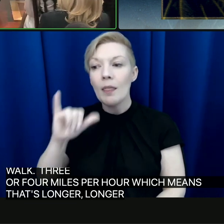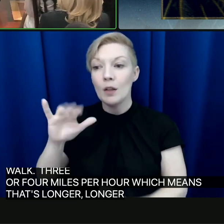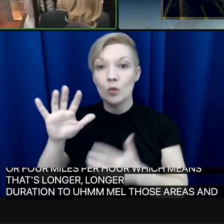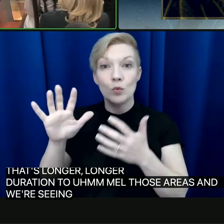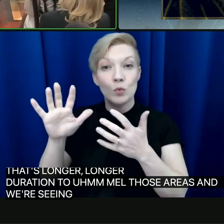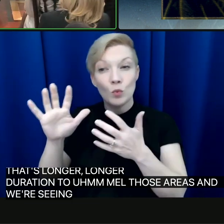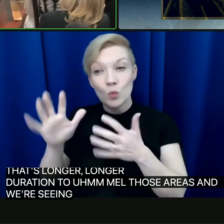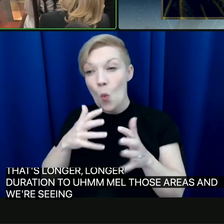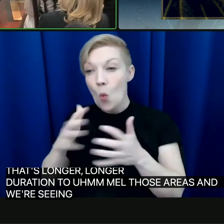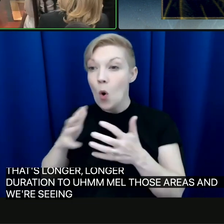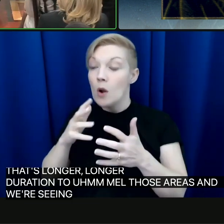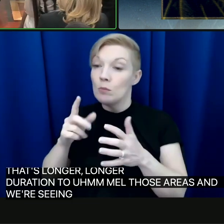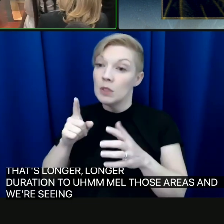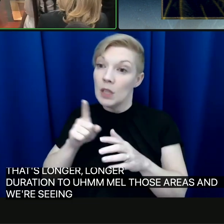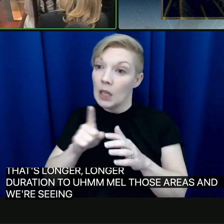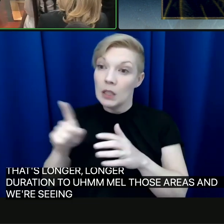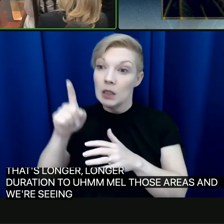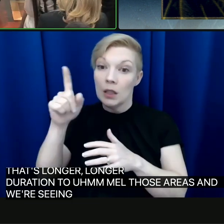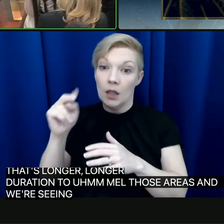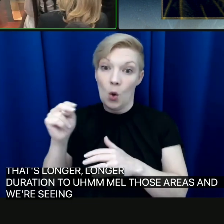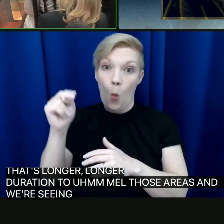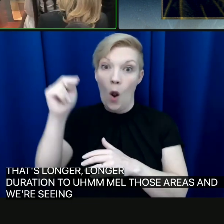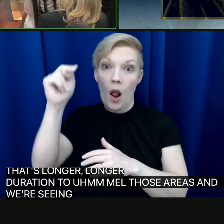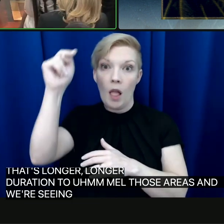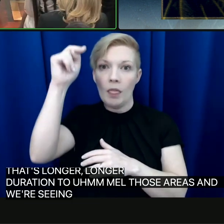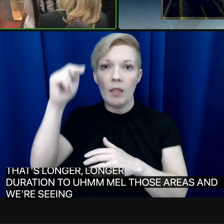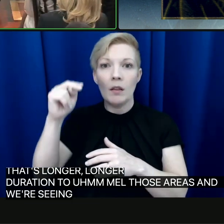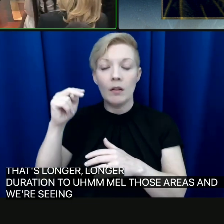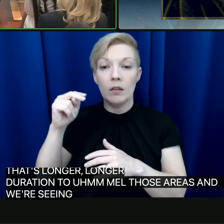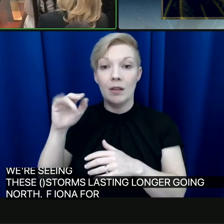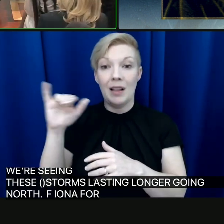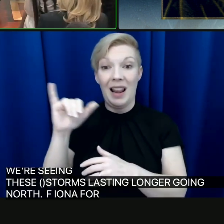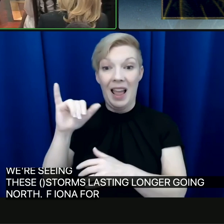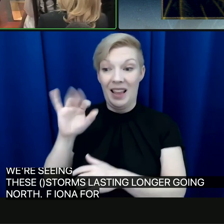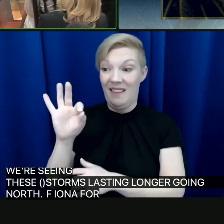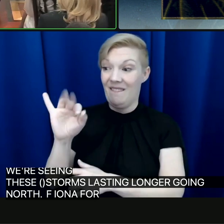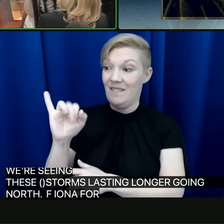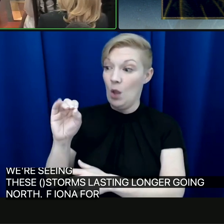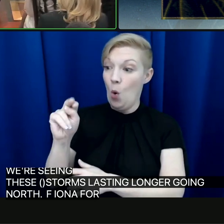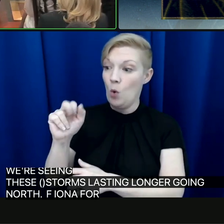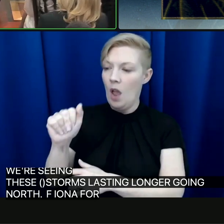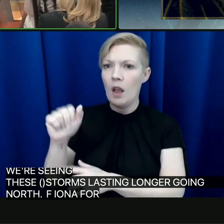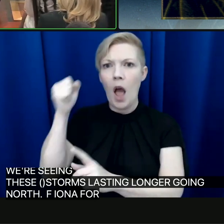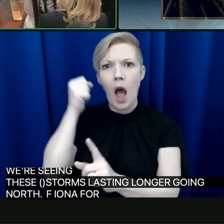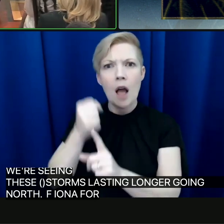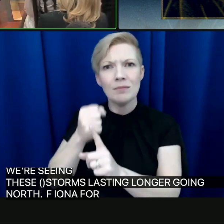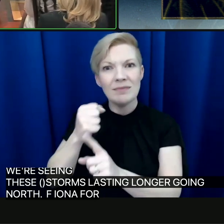Fiona, for example, just pummeled Canada with this. It was the strongest storm.